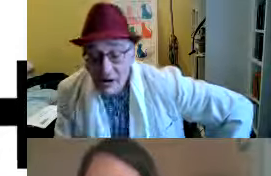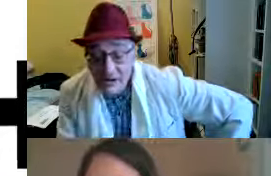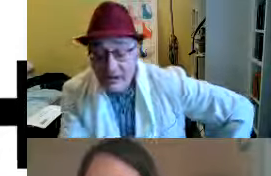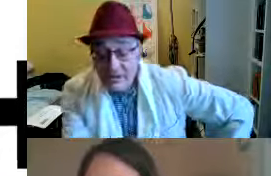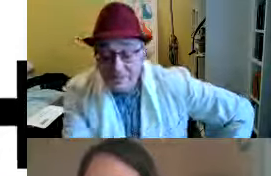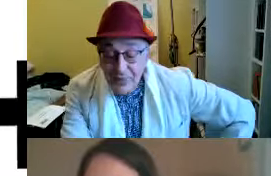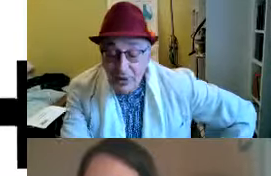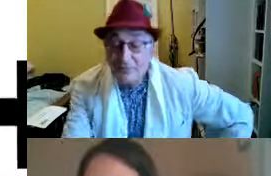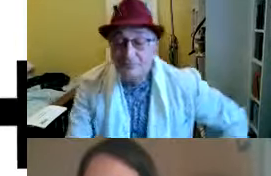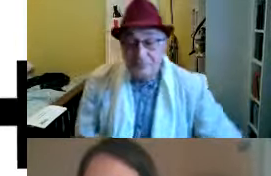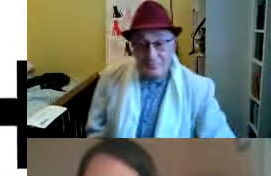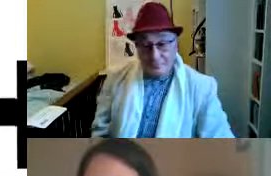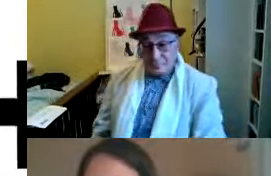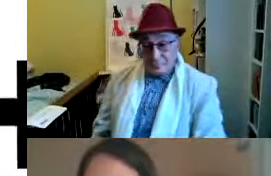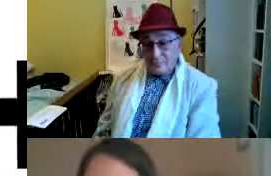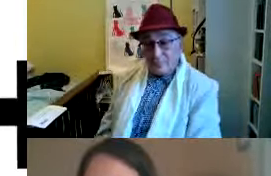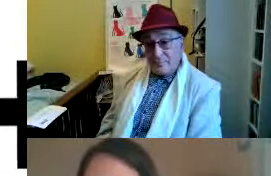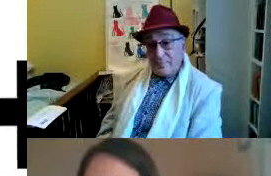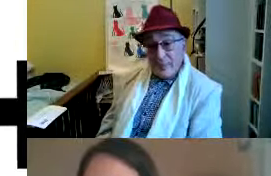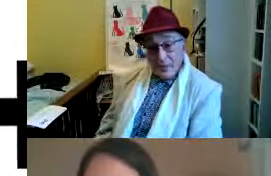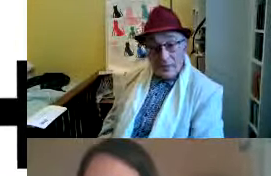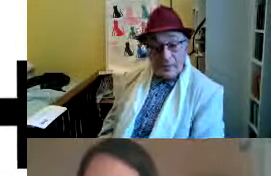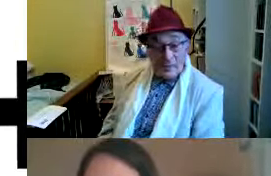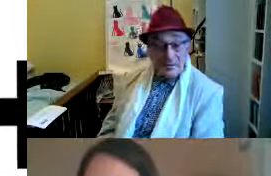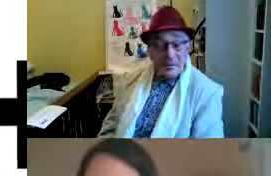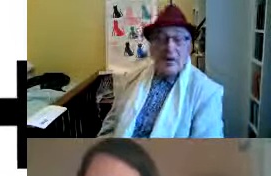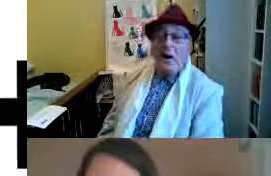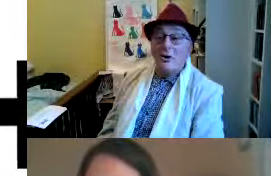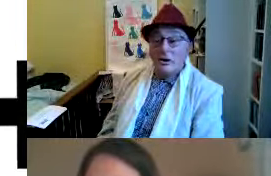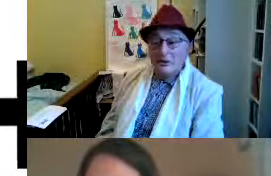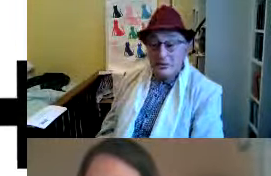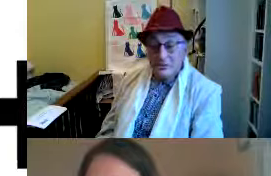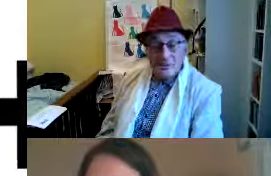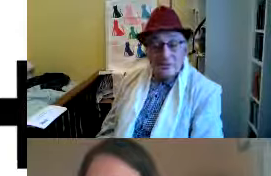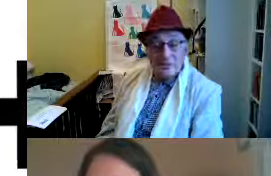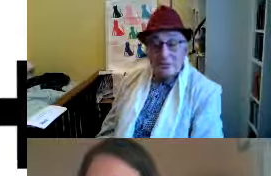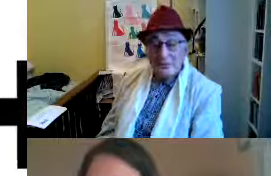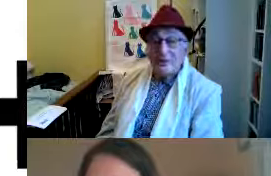don't know if the one i'm thinking of is part of plus tate so that will be in the brochure i take